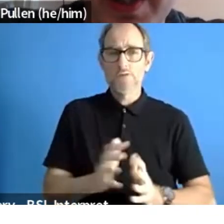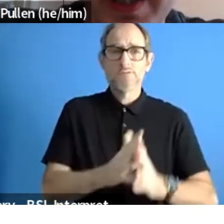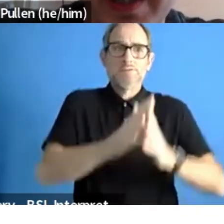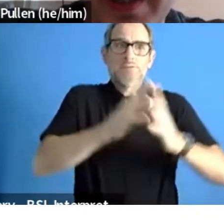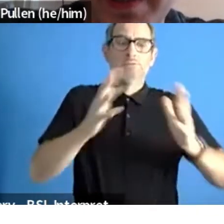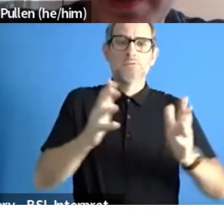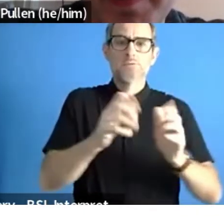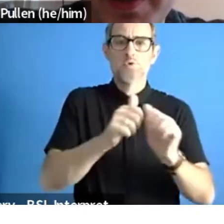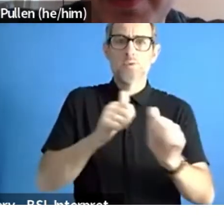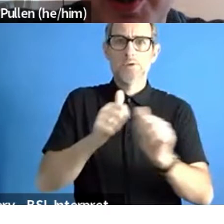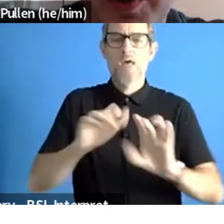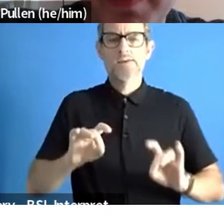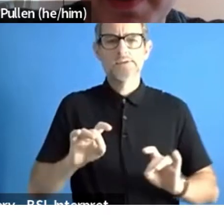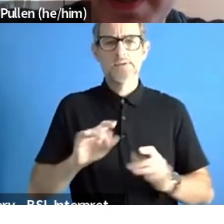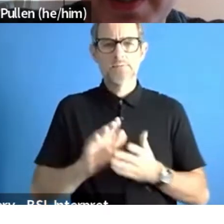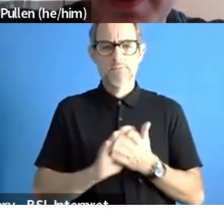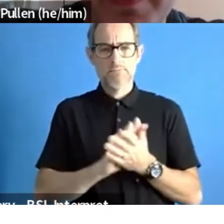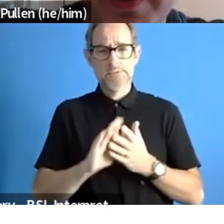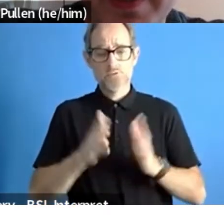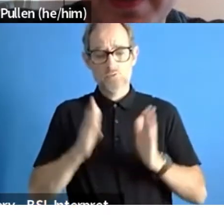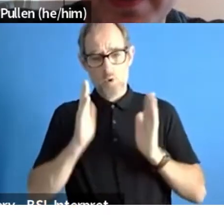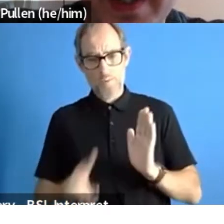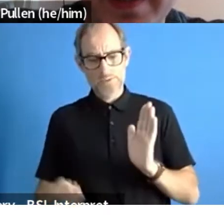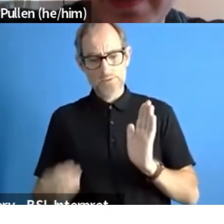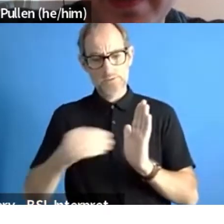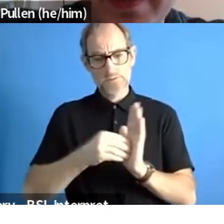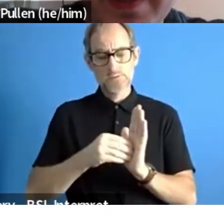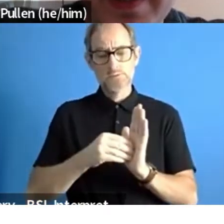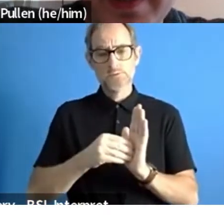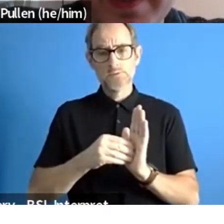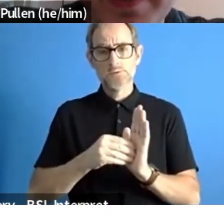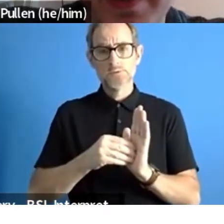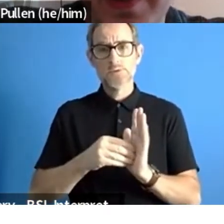putting accessibility requirements in your invitation to tender it's not